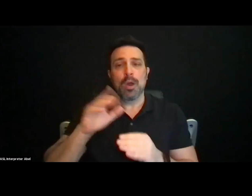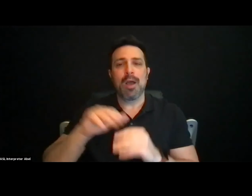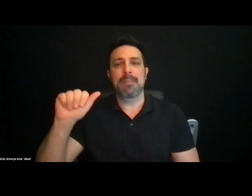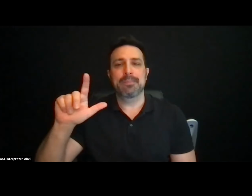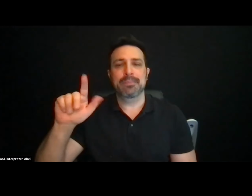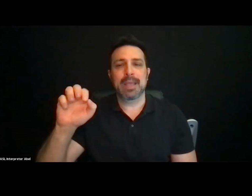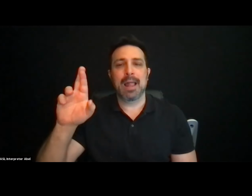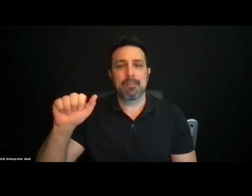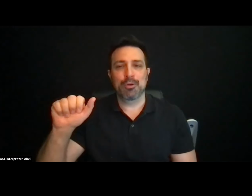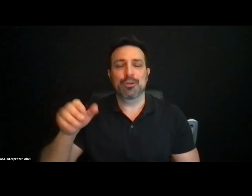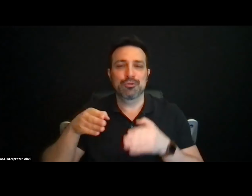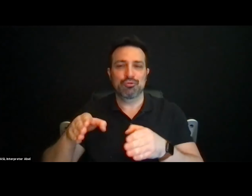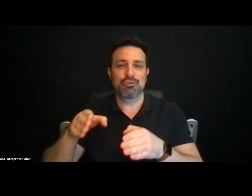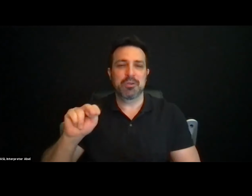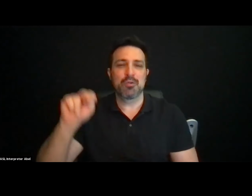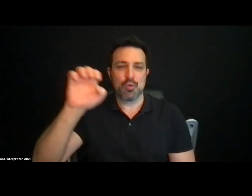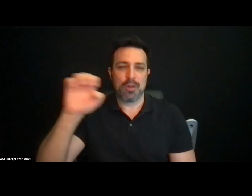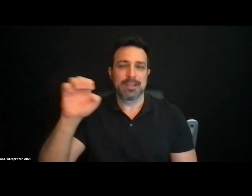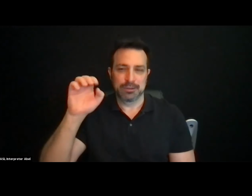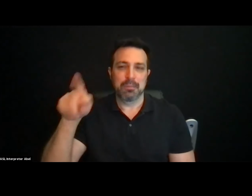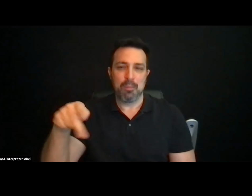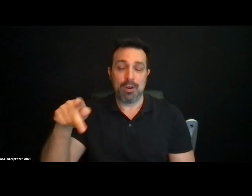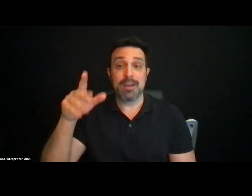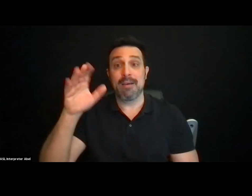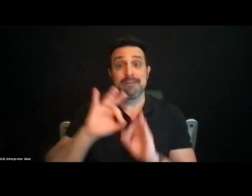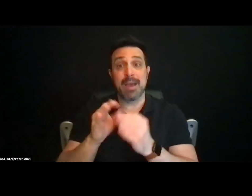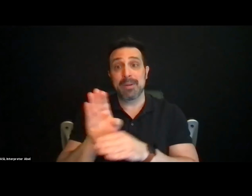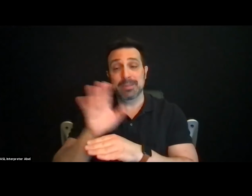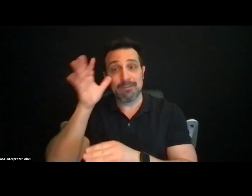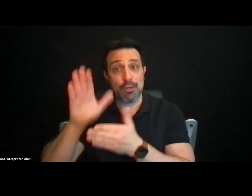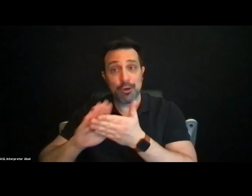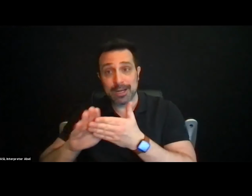cleaners and learned to clean clothing to care for